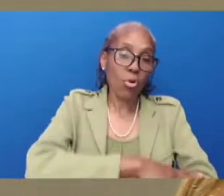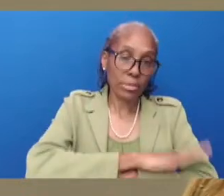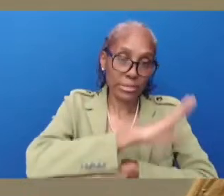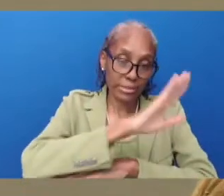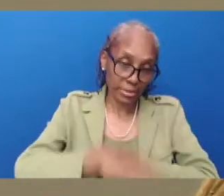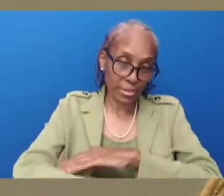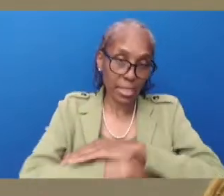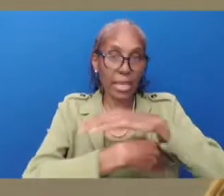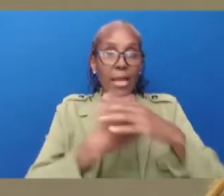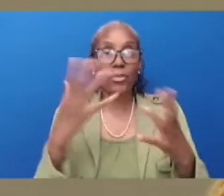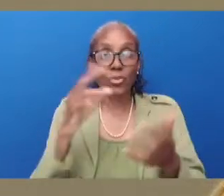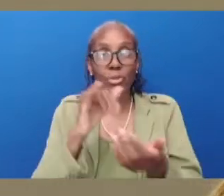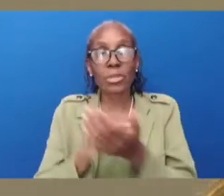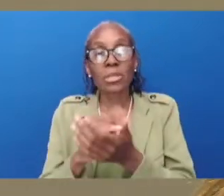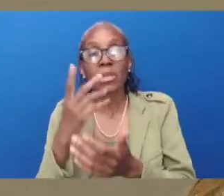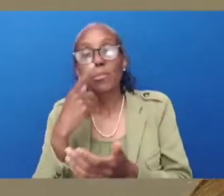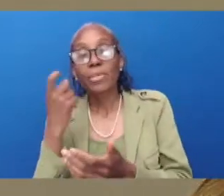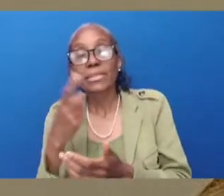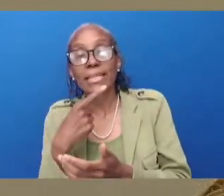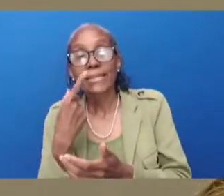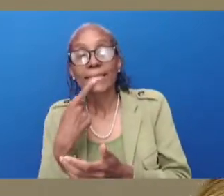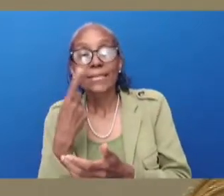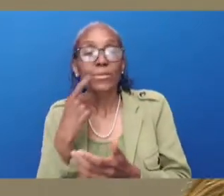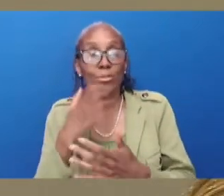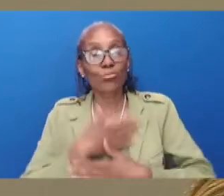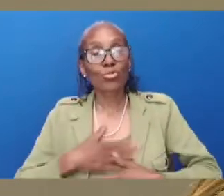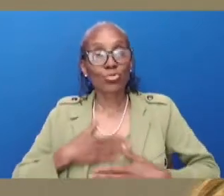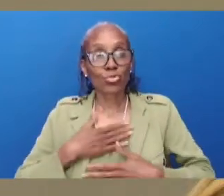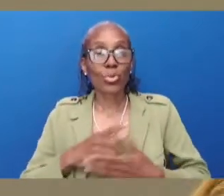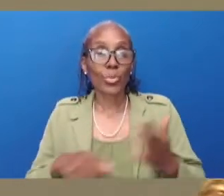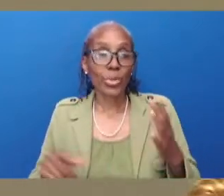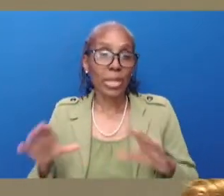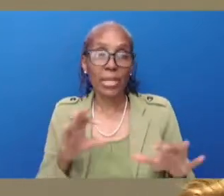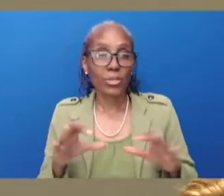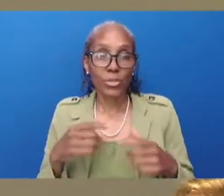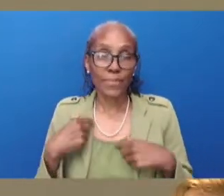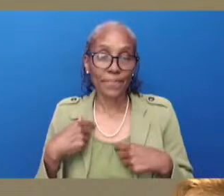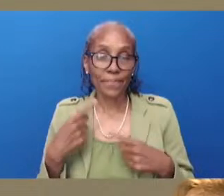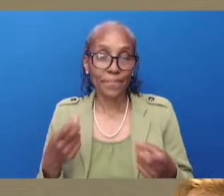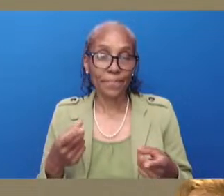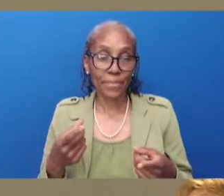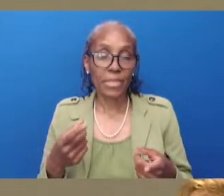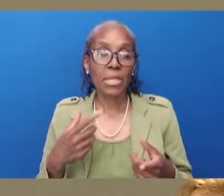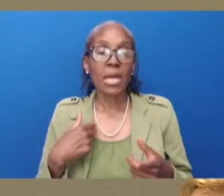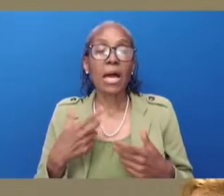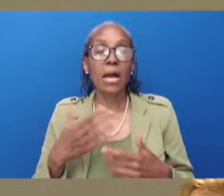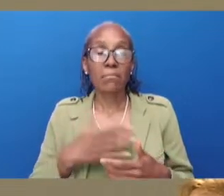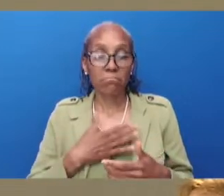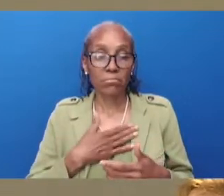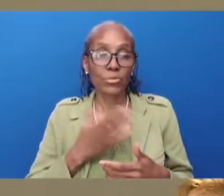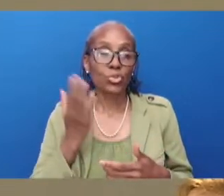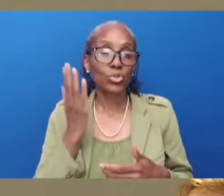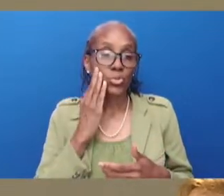I WORK FROM DAY TO NIGHT.